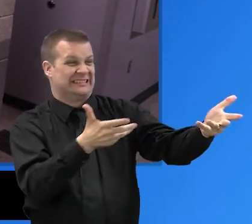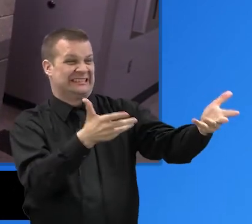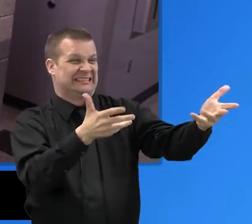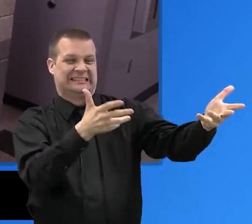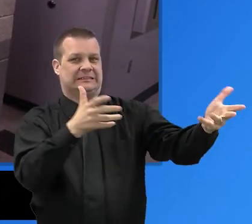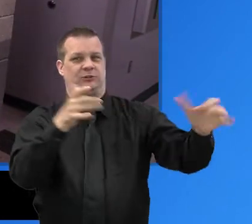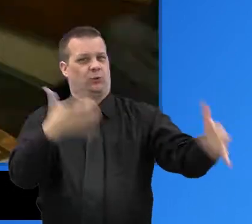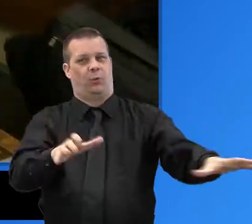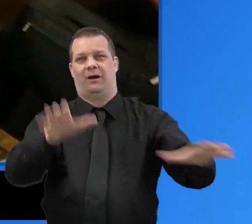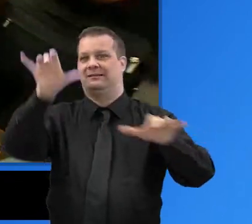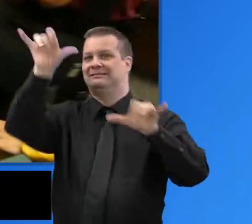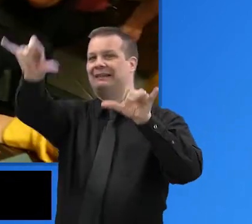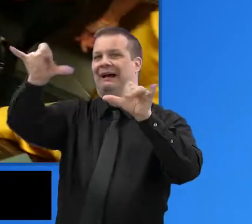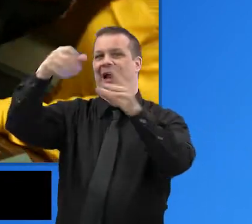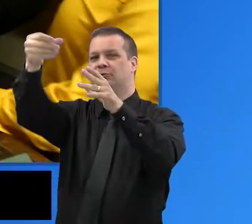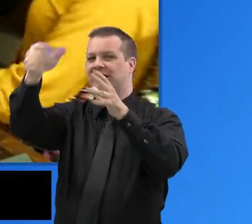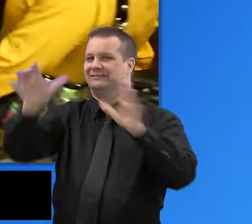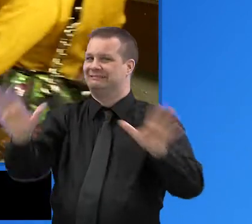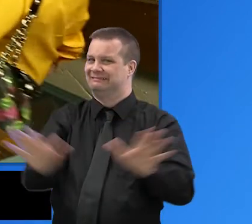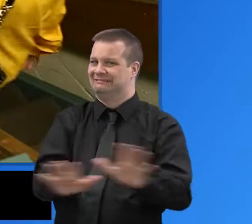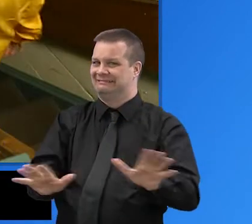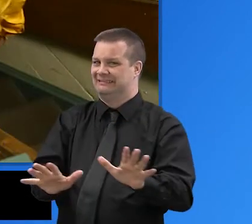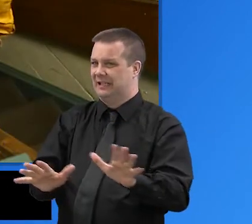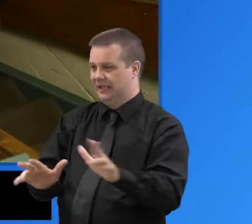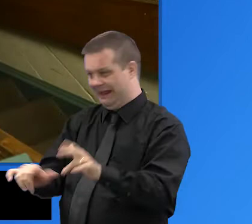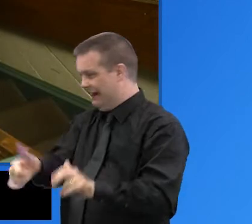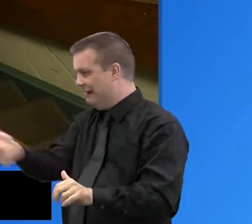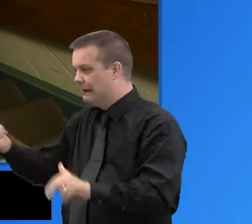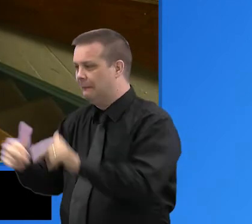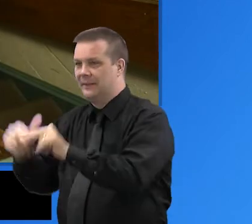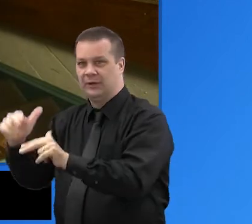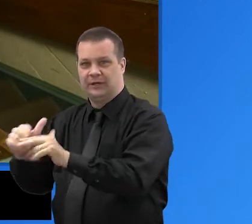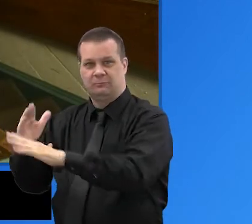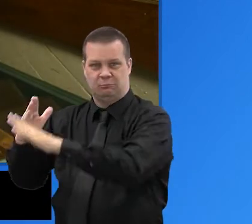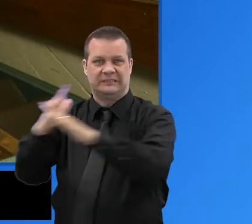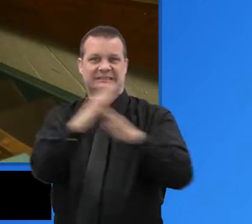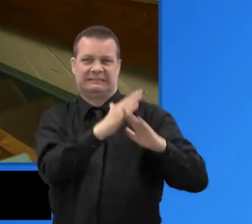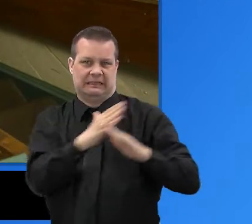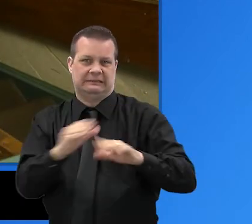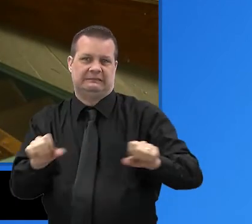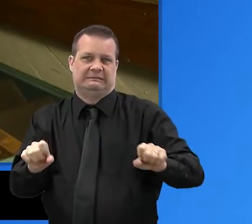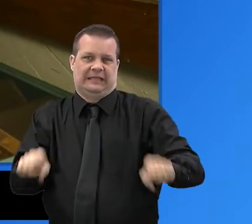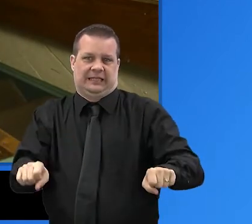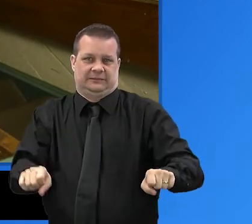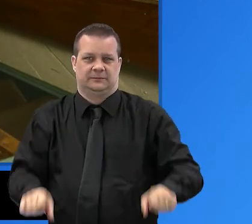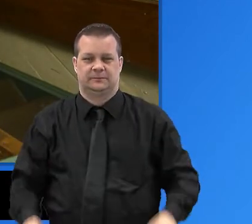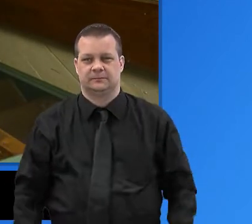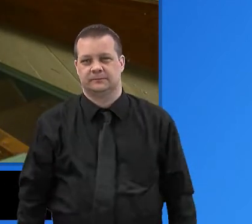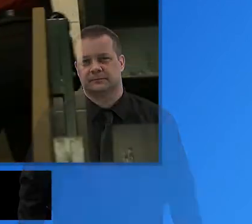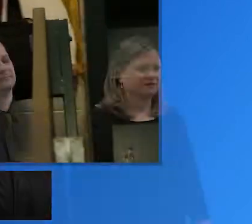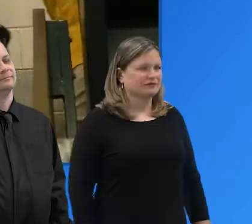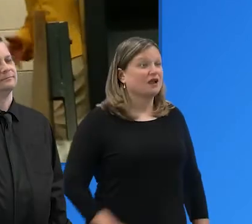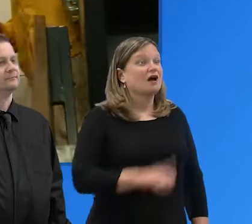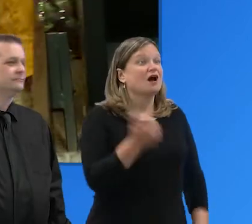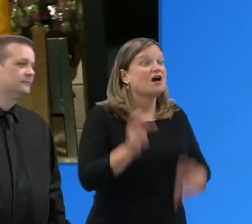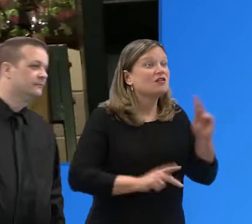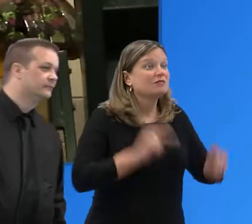If not, get inside the nearest building; being inside is safer than being outside. Oh,